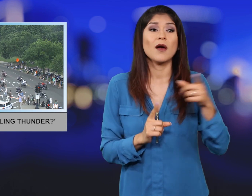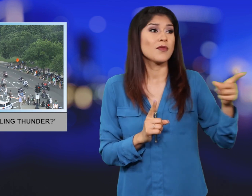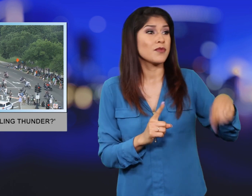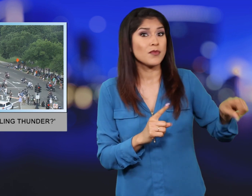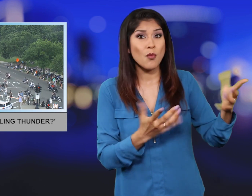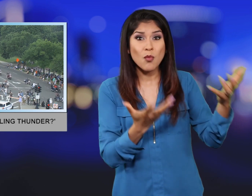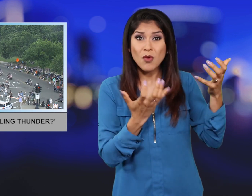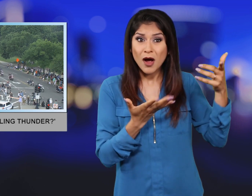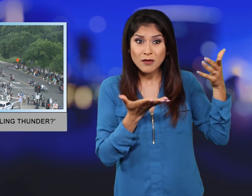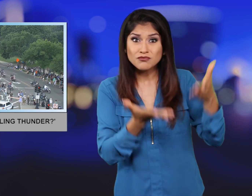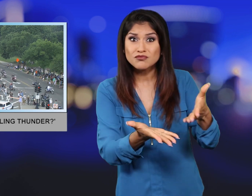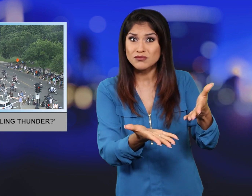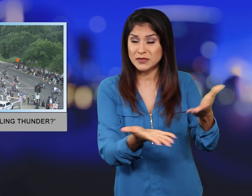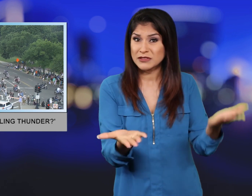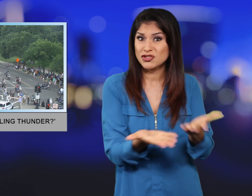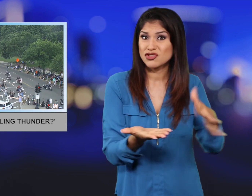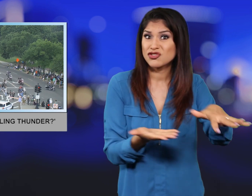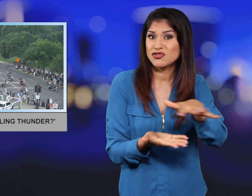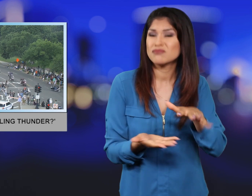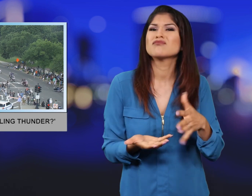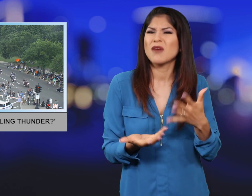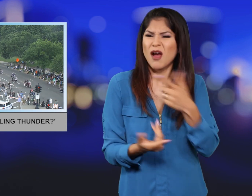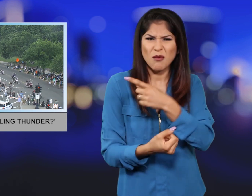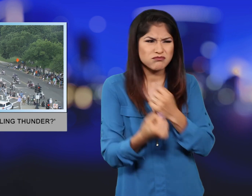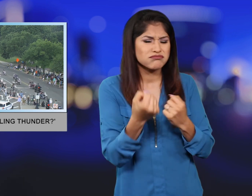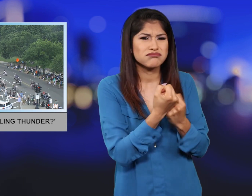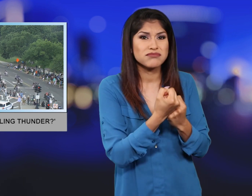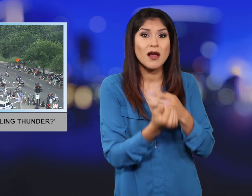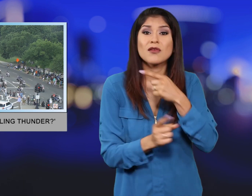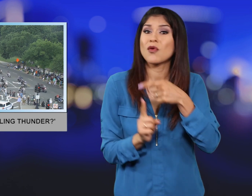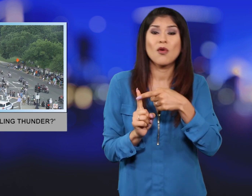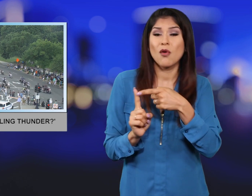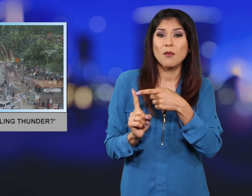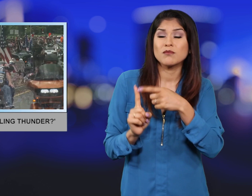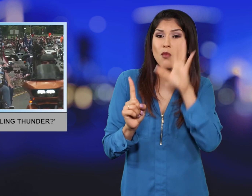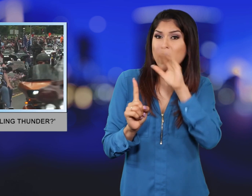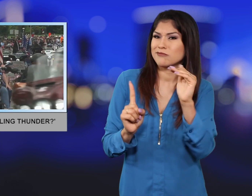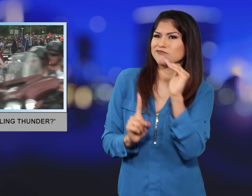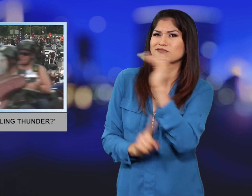It is where they want to be and where they should be."